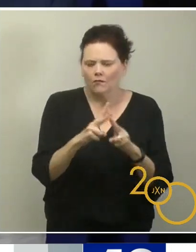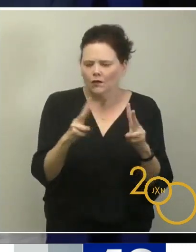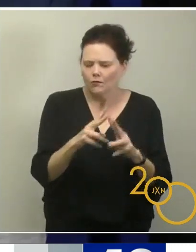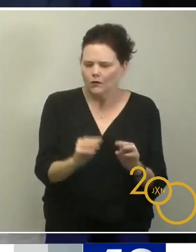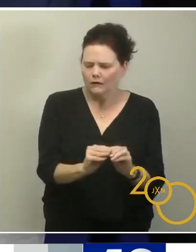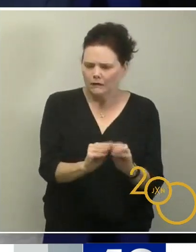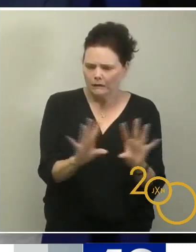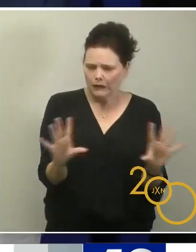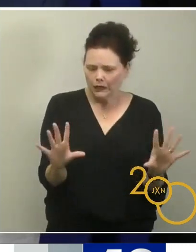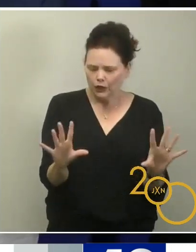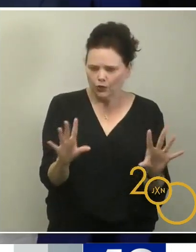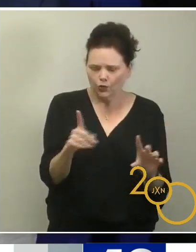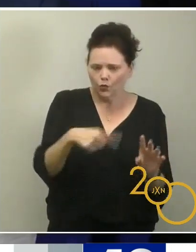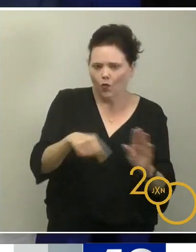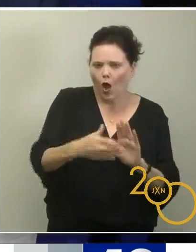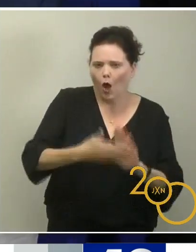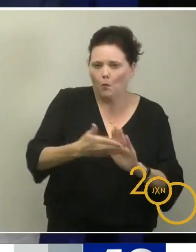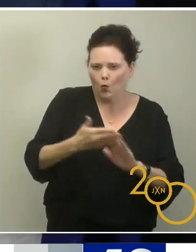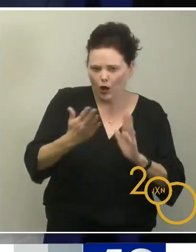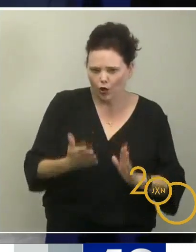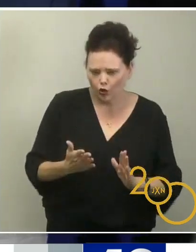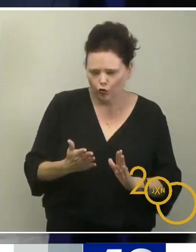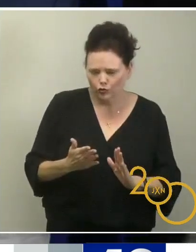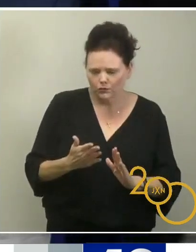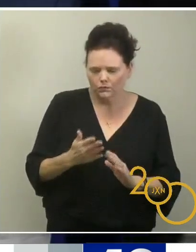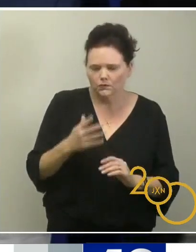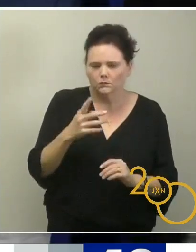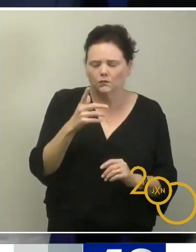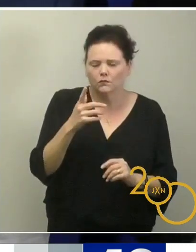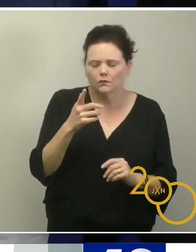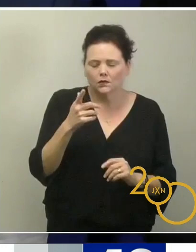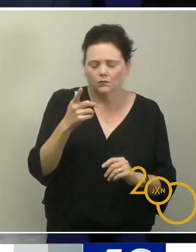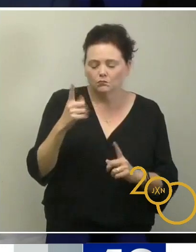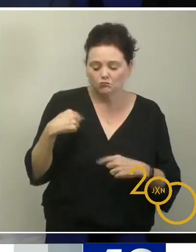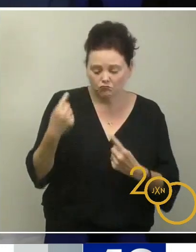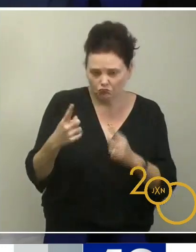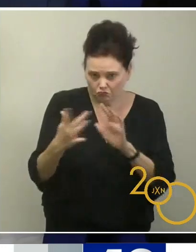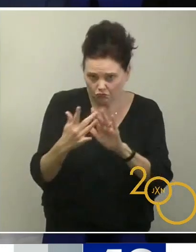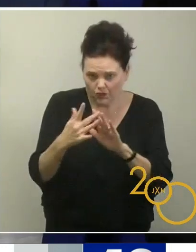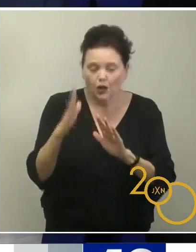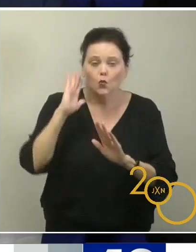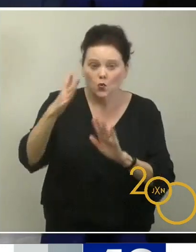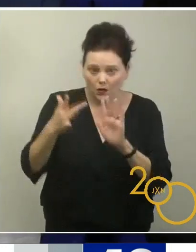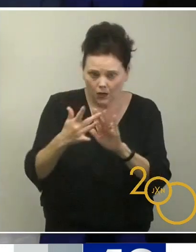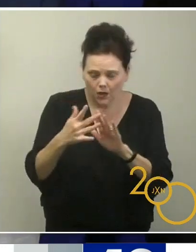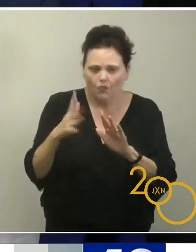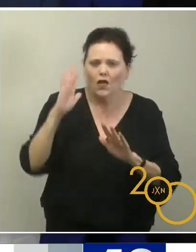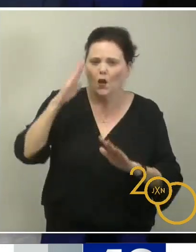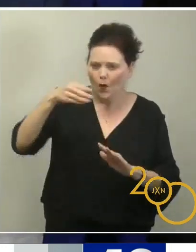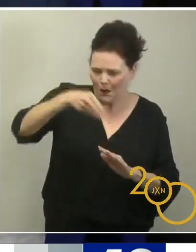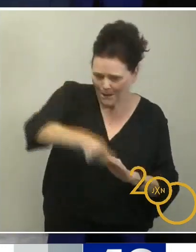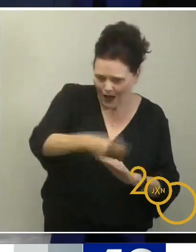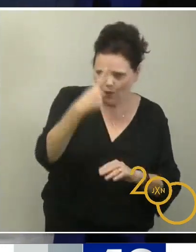RESPONSIBLE FOR HALF OF THE COST OF EMERGENCY IMPROVEMENTS THAT WE MAKE. I WANT TO MAKE SOMETHING VERY CLEAR TO THOSE OPERATORS WE